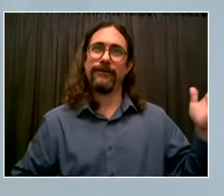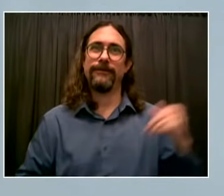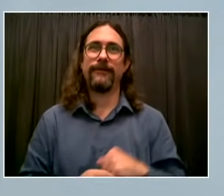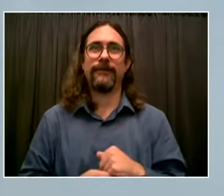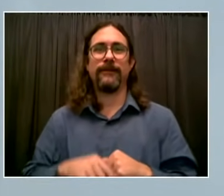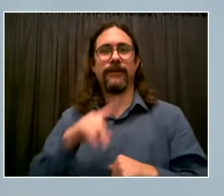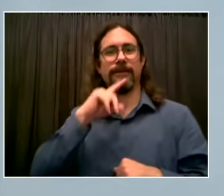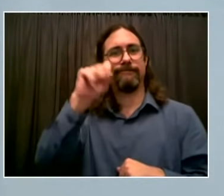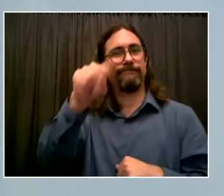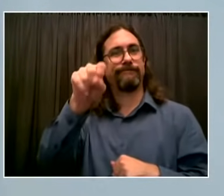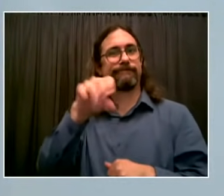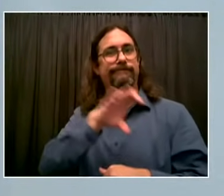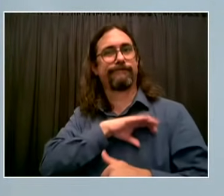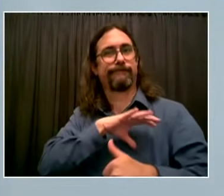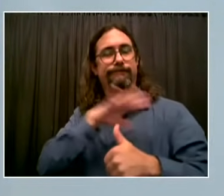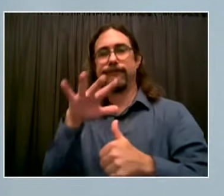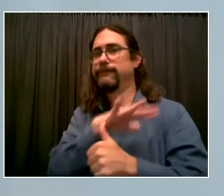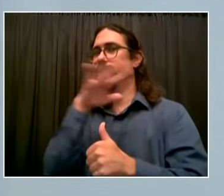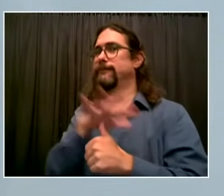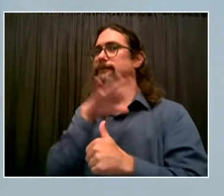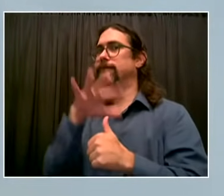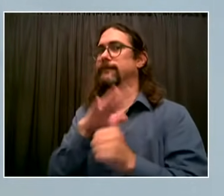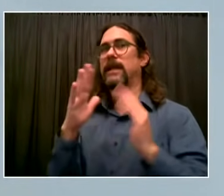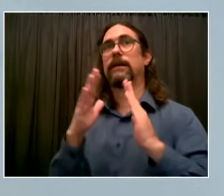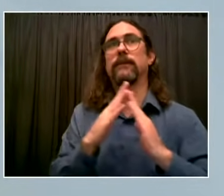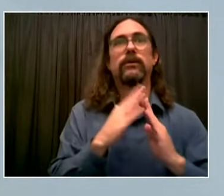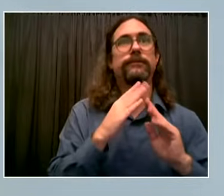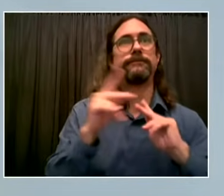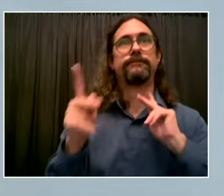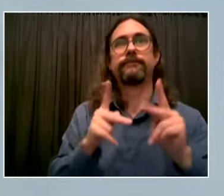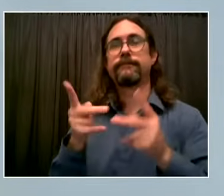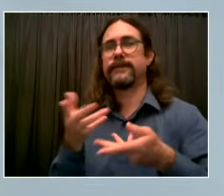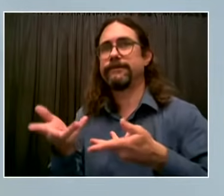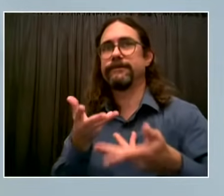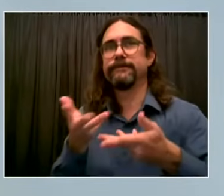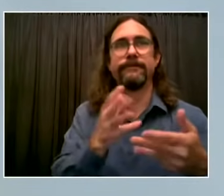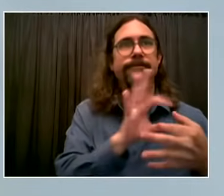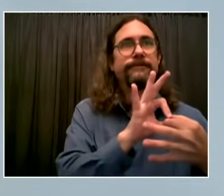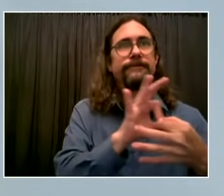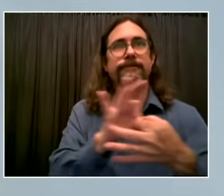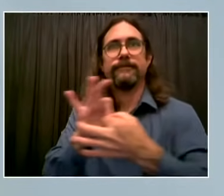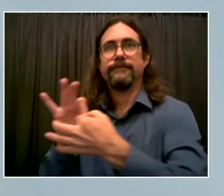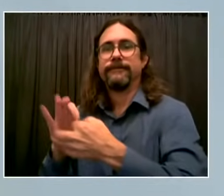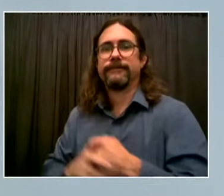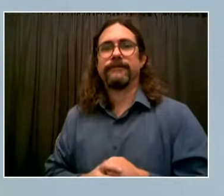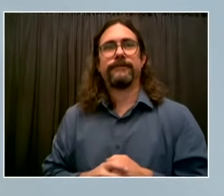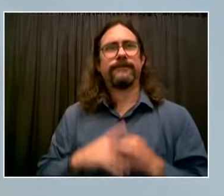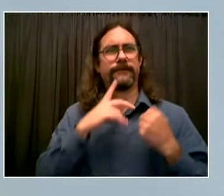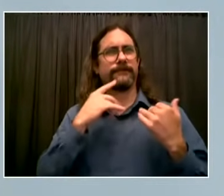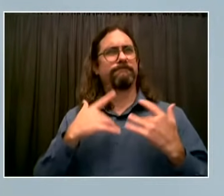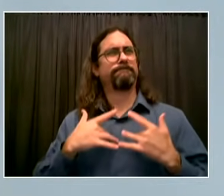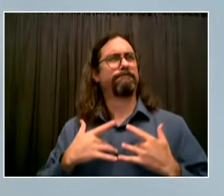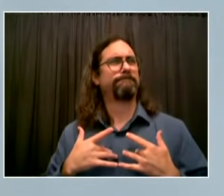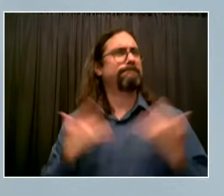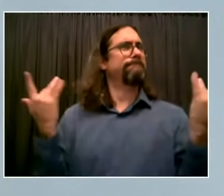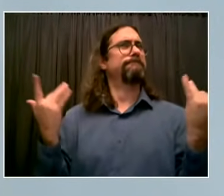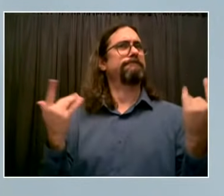TECH SURVEY. IF YOU REMEMBER IN SEPTEMBER 2020á&■ WEG0 LAUNCHD THE HOW DID WE DO, THE WAY YOU